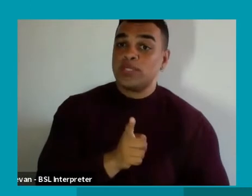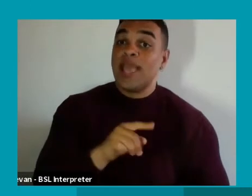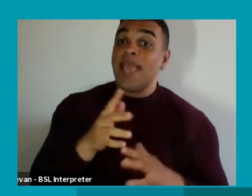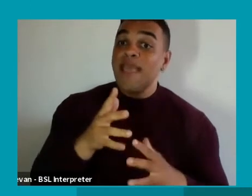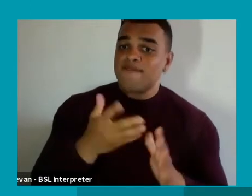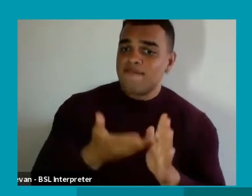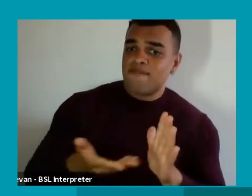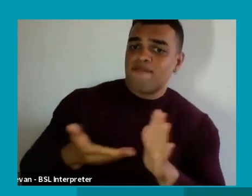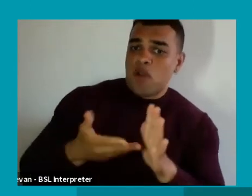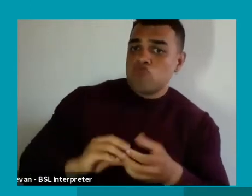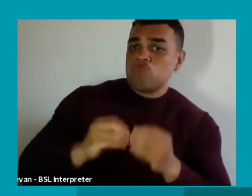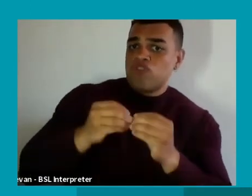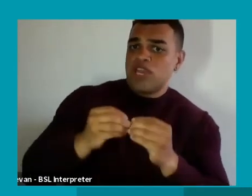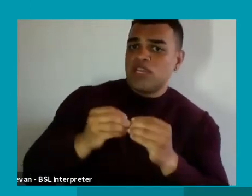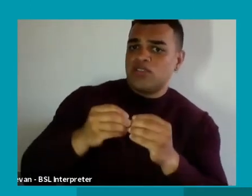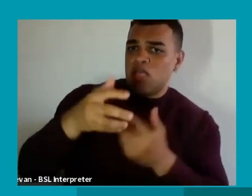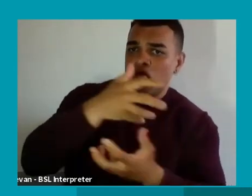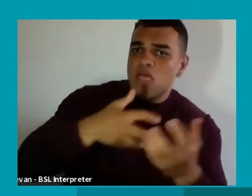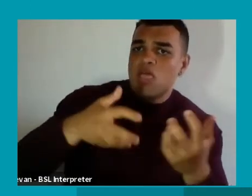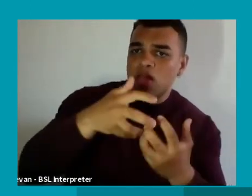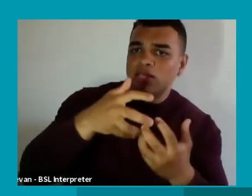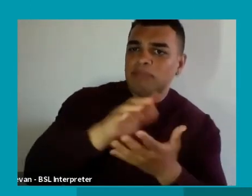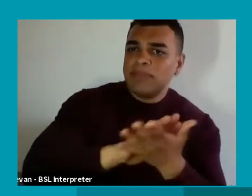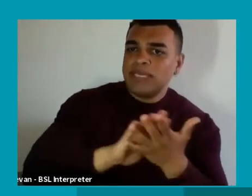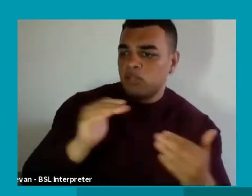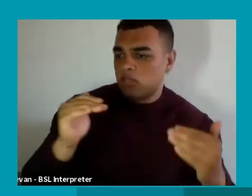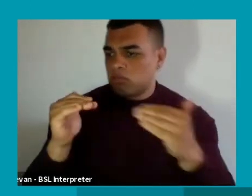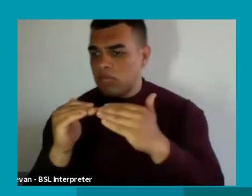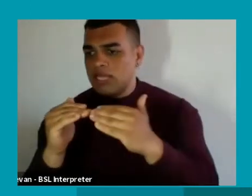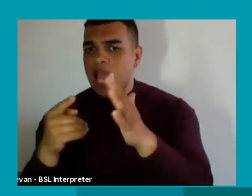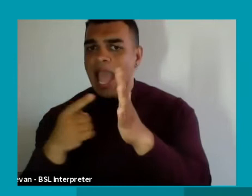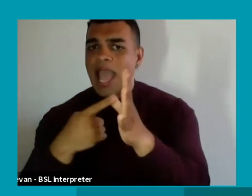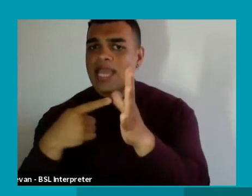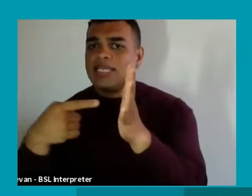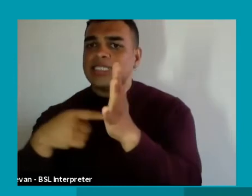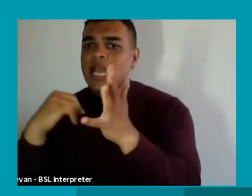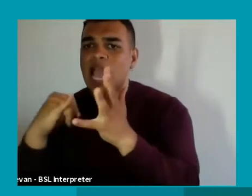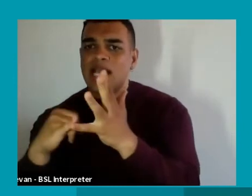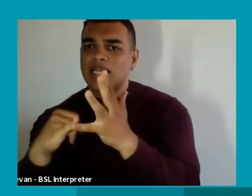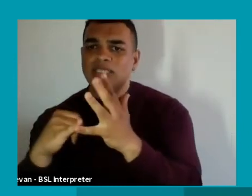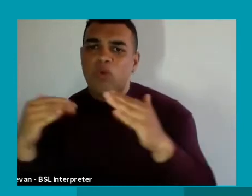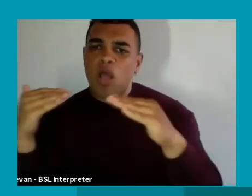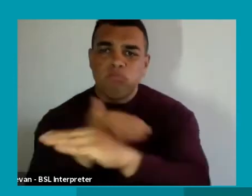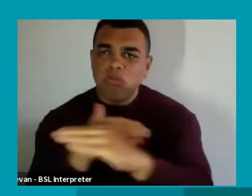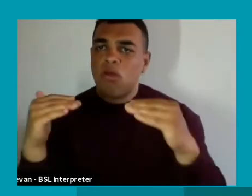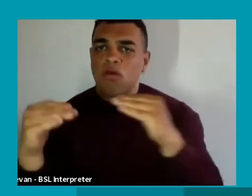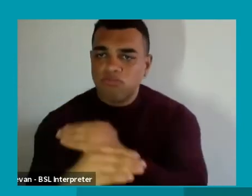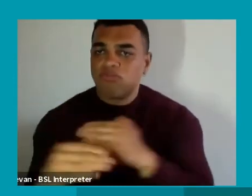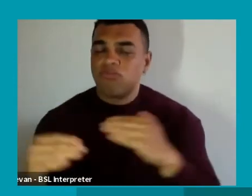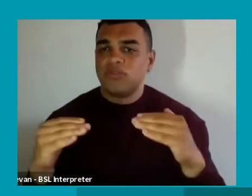But you'll not be penalized if you use any one of those templates, so you want to also follow the submission